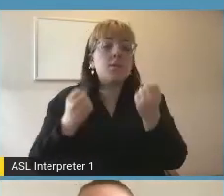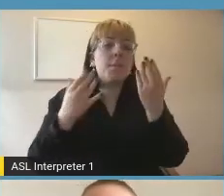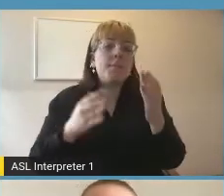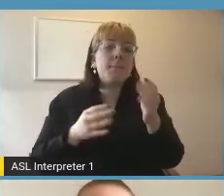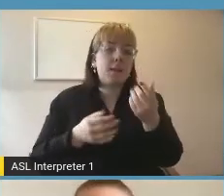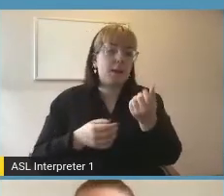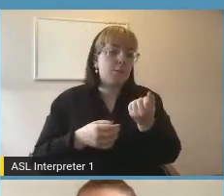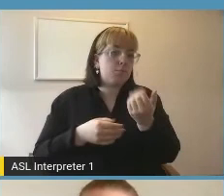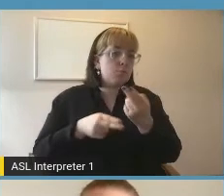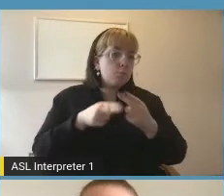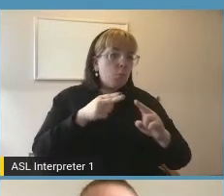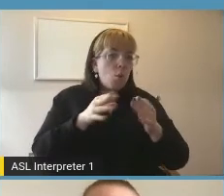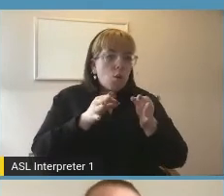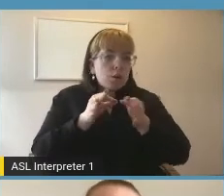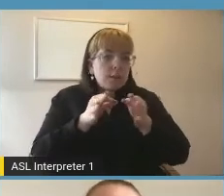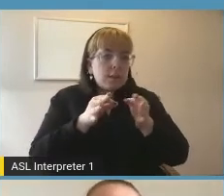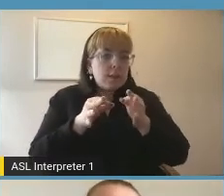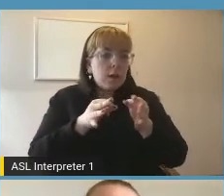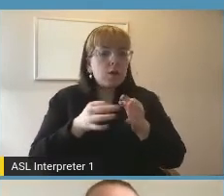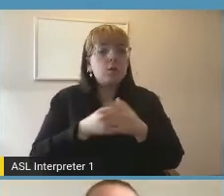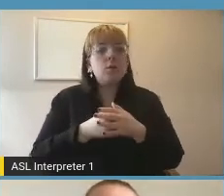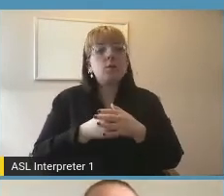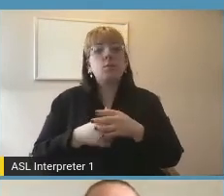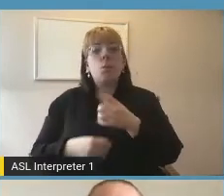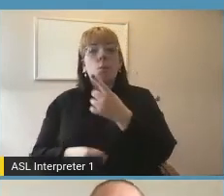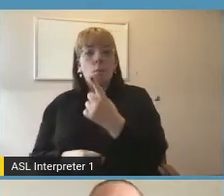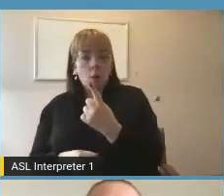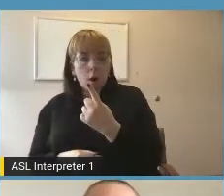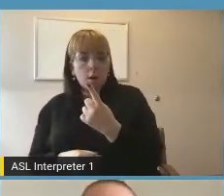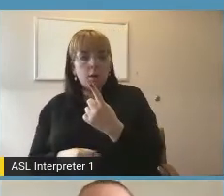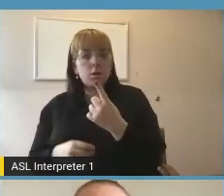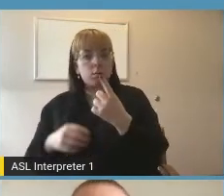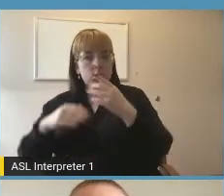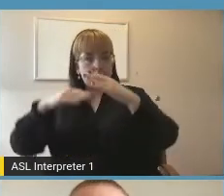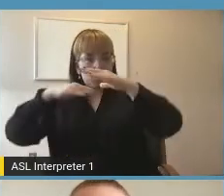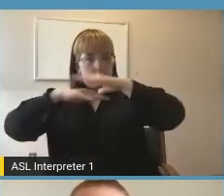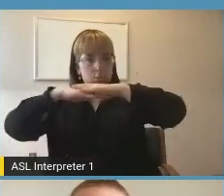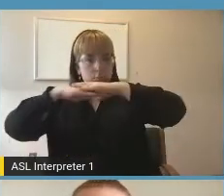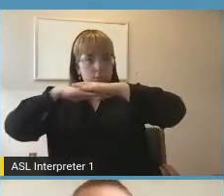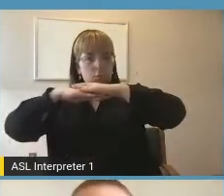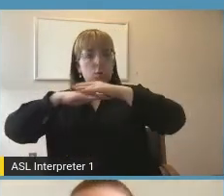So I like to do them one and then two so going back in layers, then I'm going to add my intro,